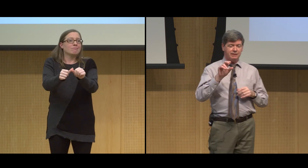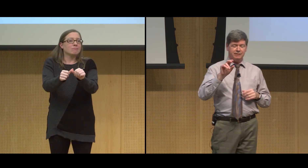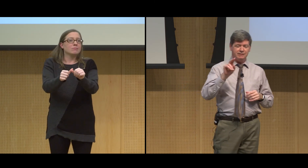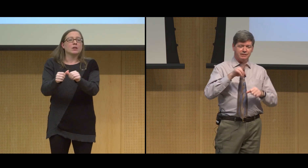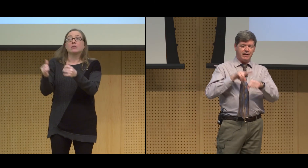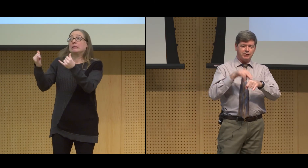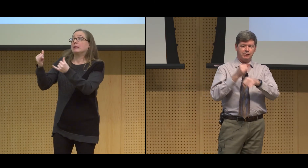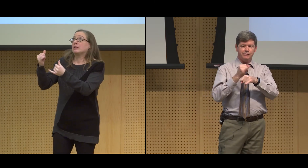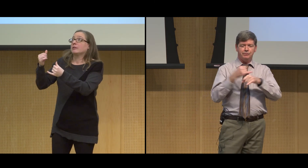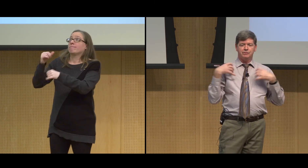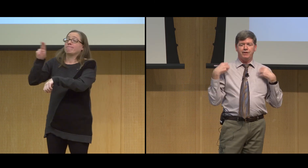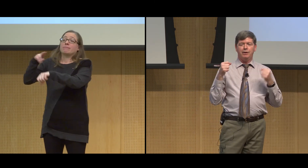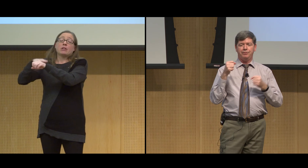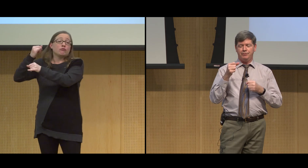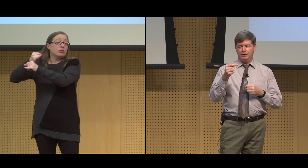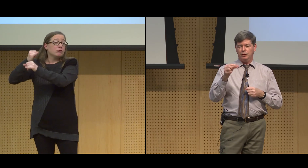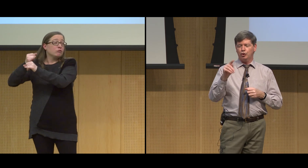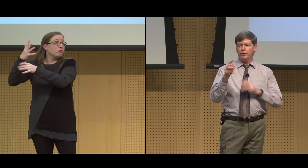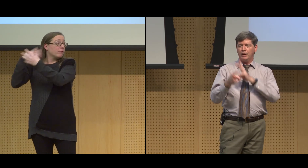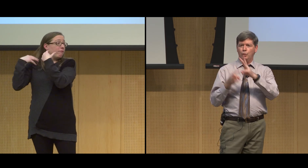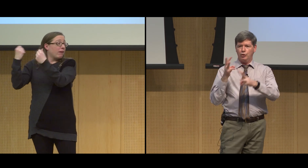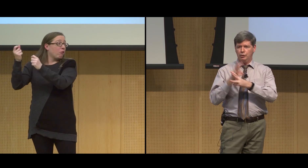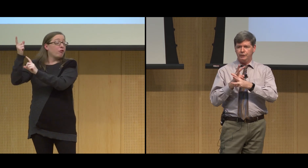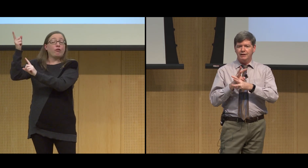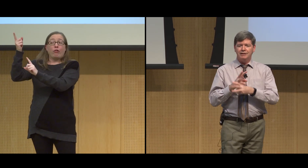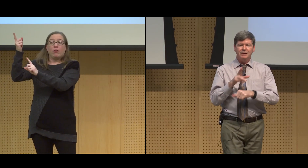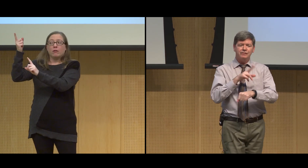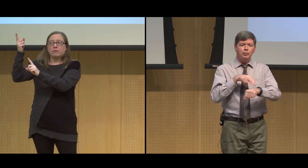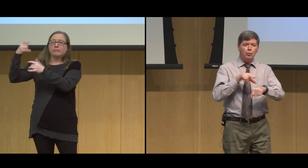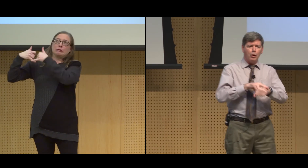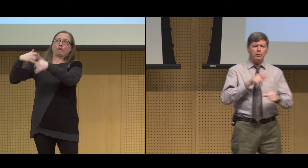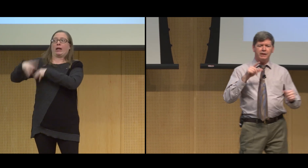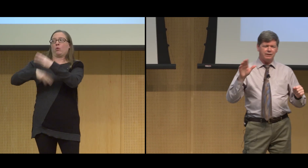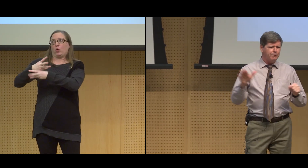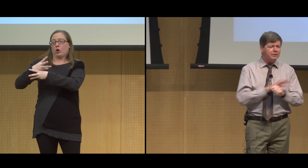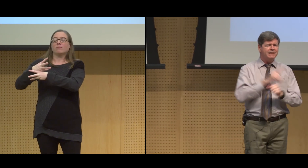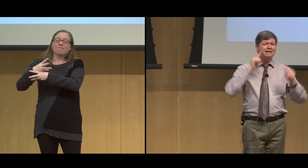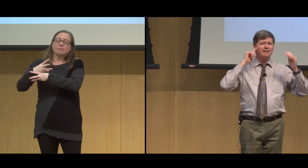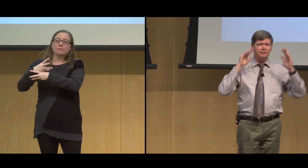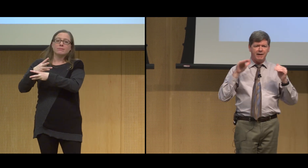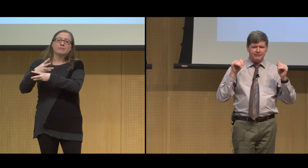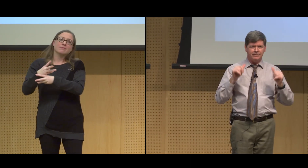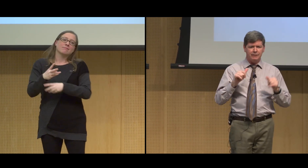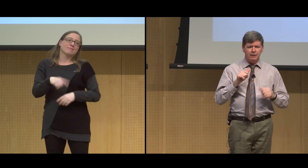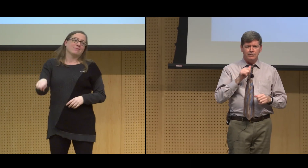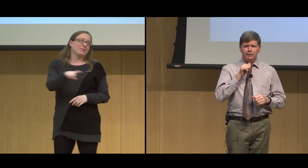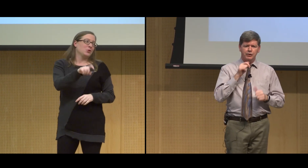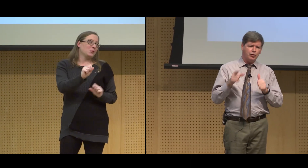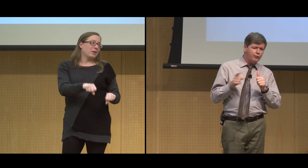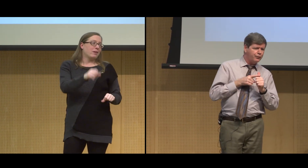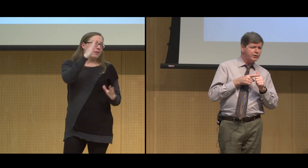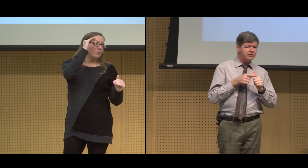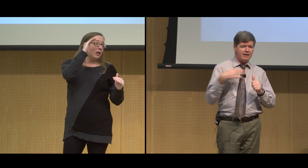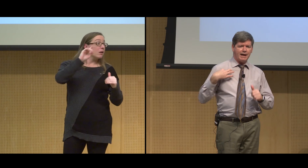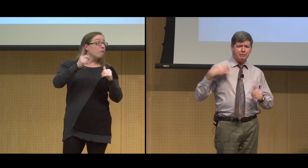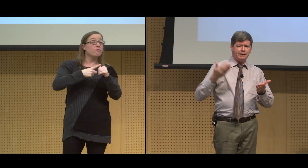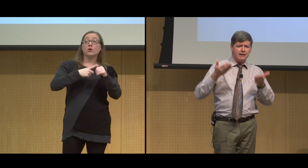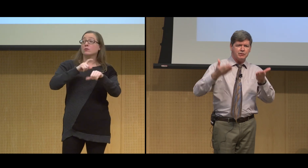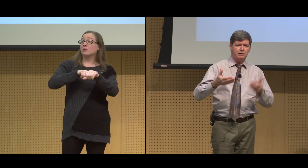in the--in the National Institutes of Health grant world, it's normal and completely expected that your first application